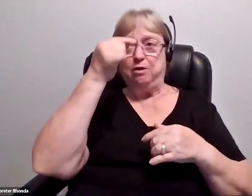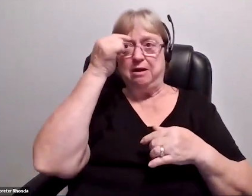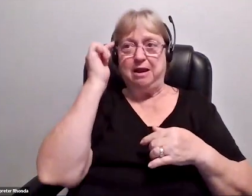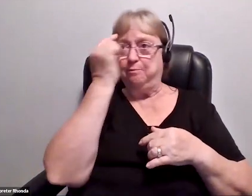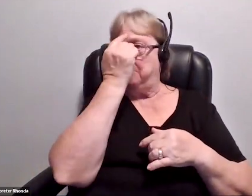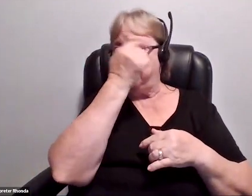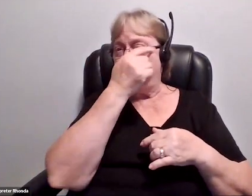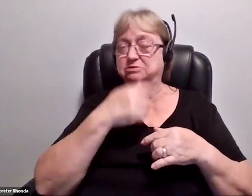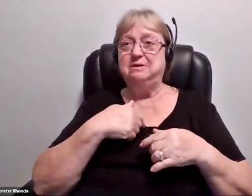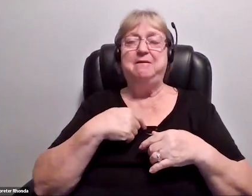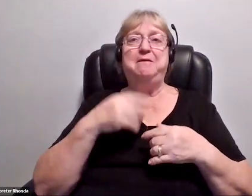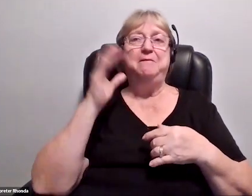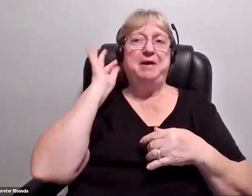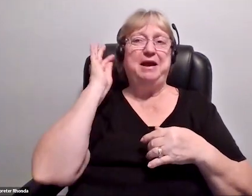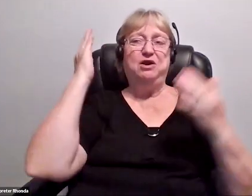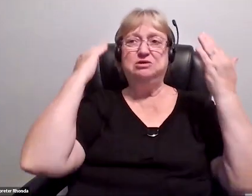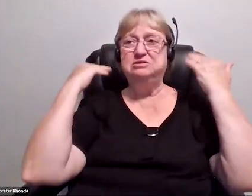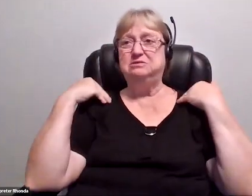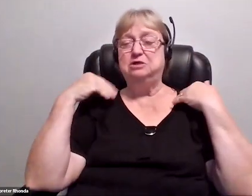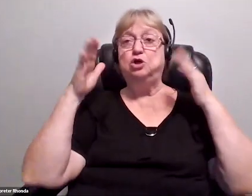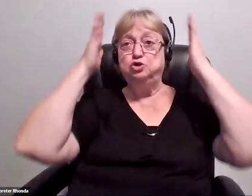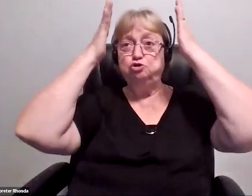My hair is middle length, straight, and loose.